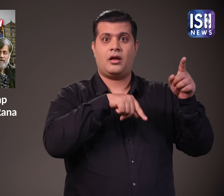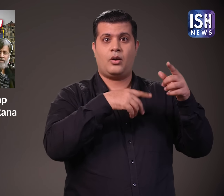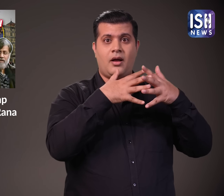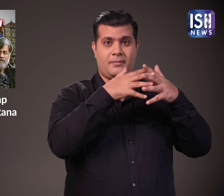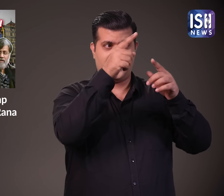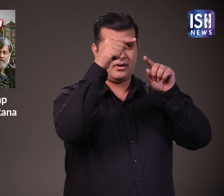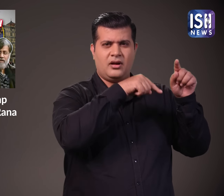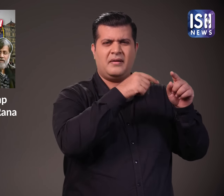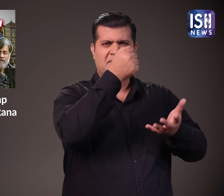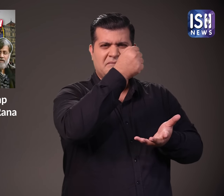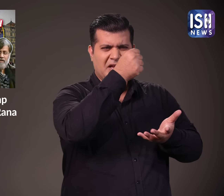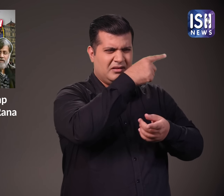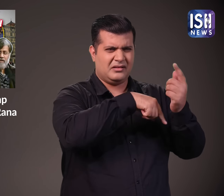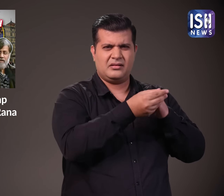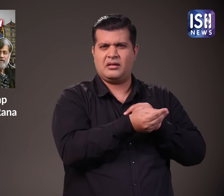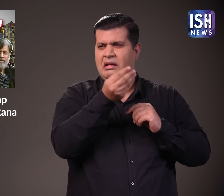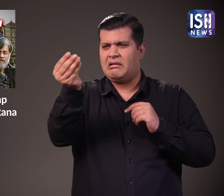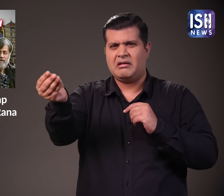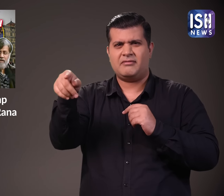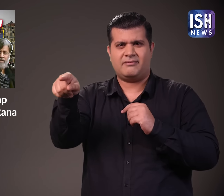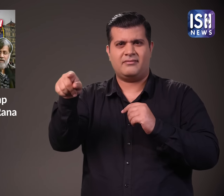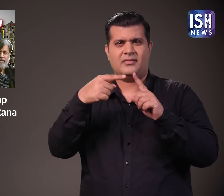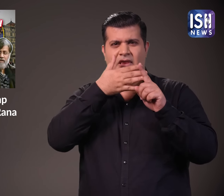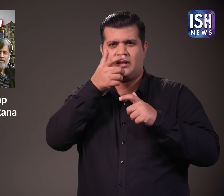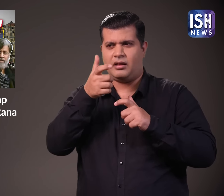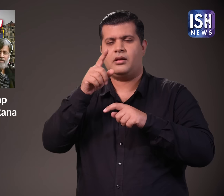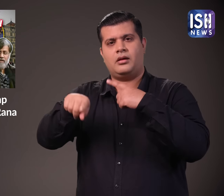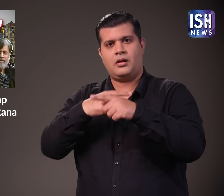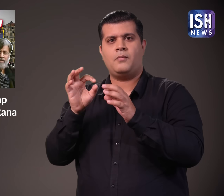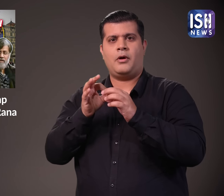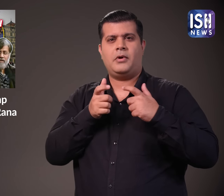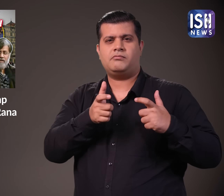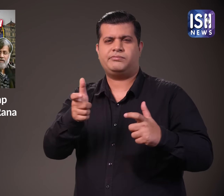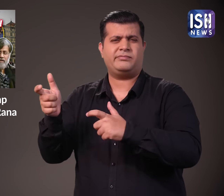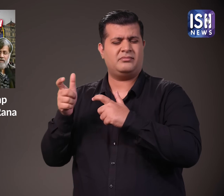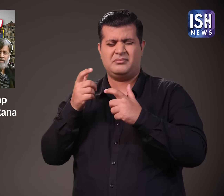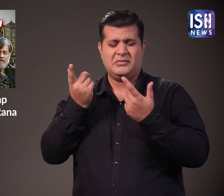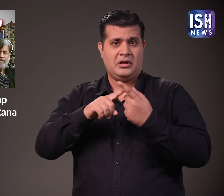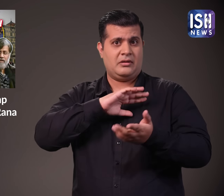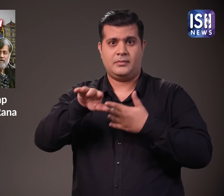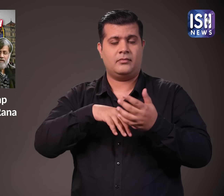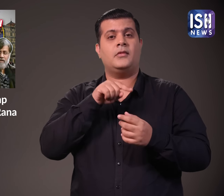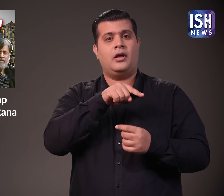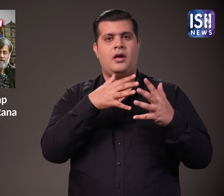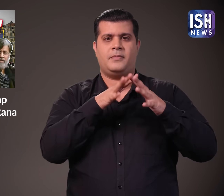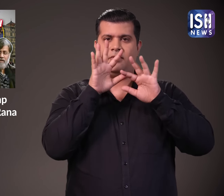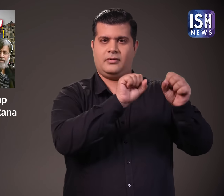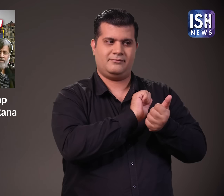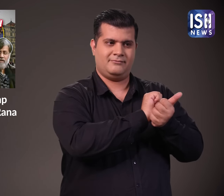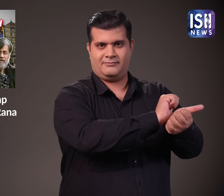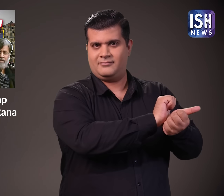He funded terrorist groups to carry out the attacks in Mumbai and was later arrested by the US police.